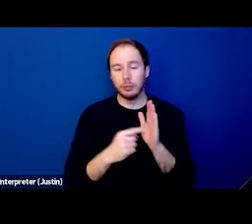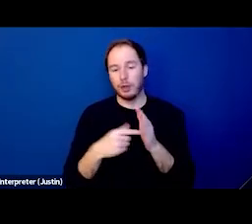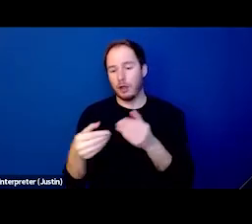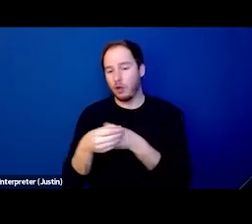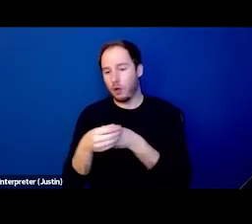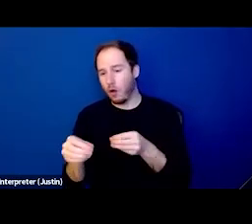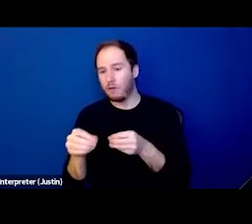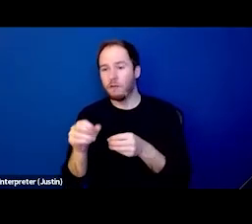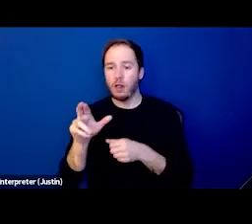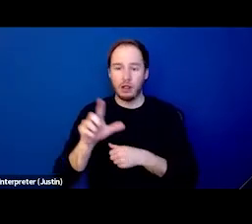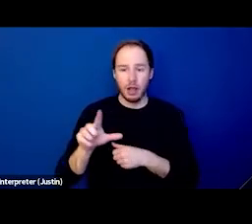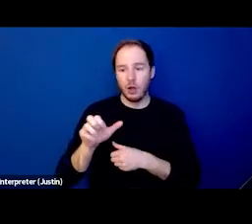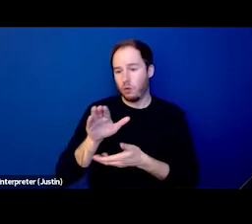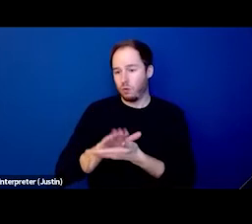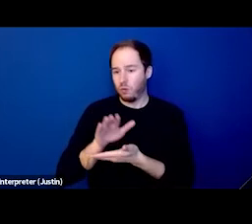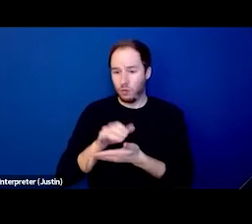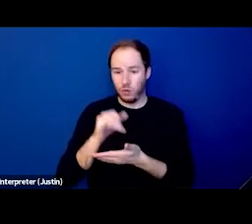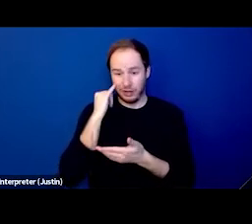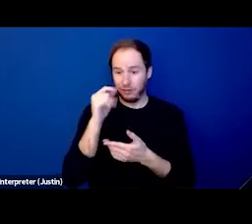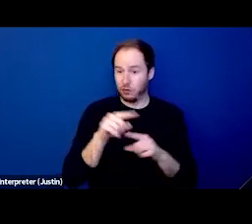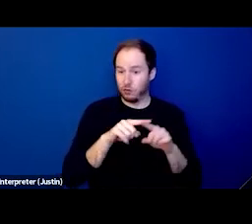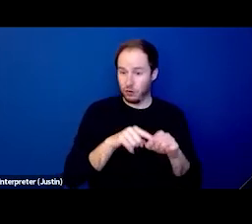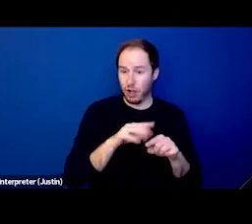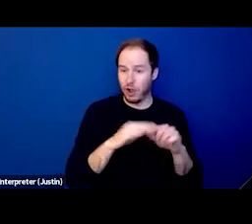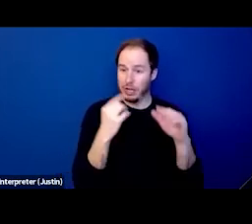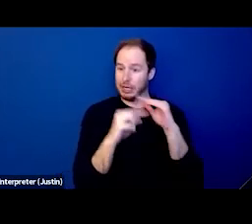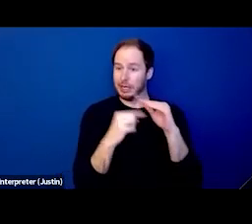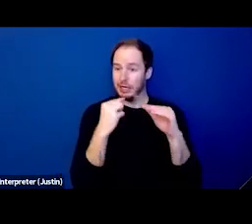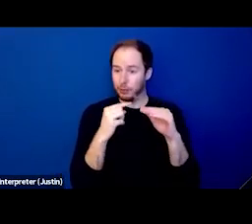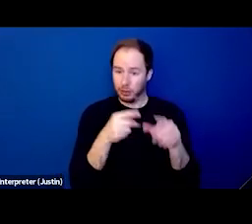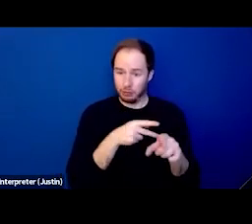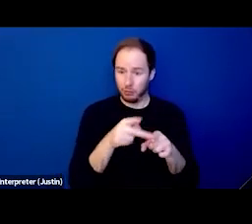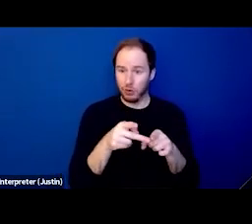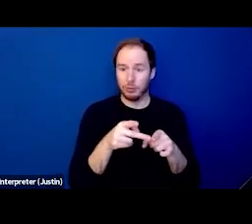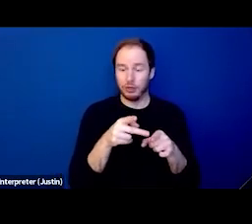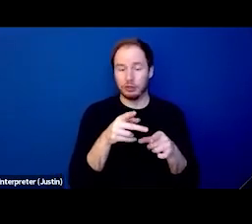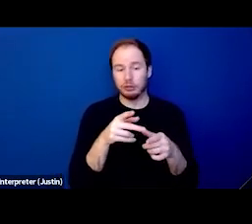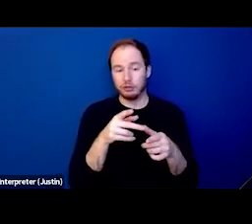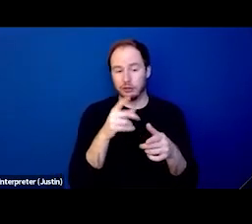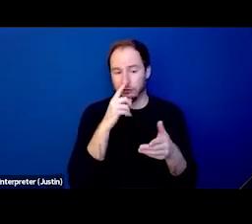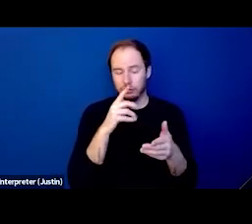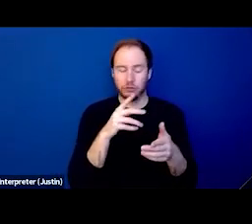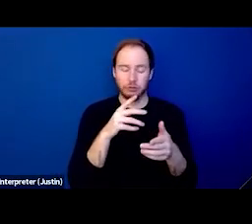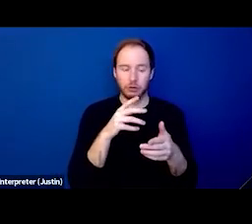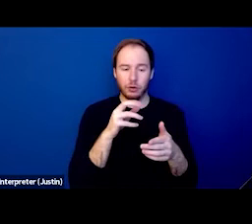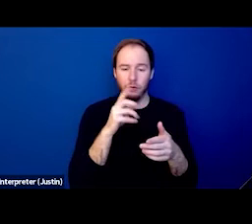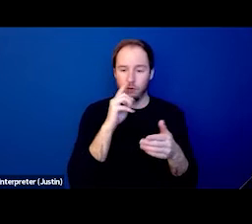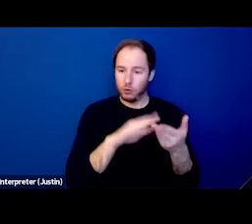So if you are relying solely on emailing a community or a liaison within the community,